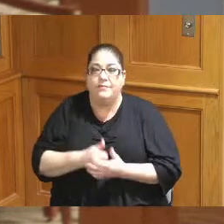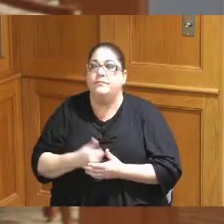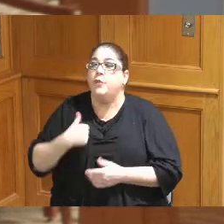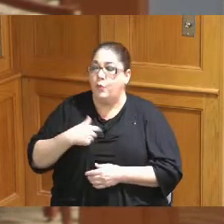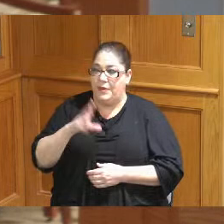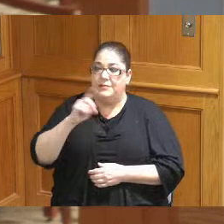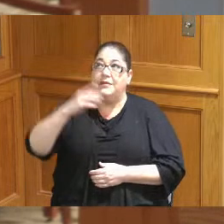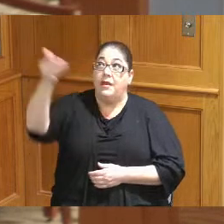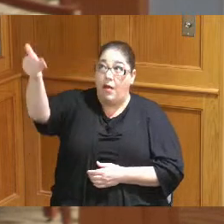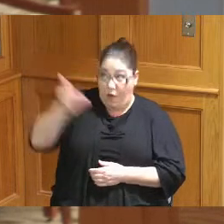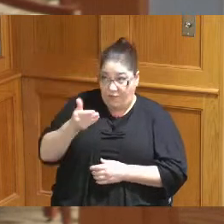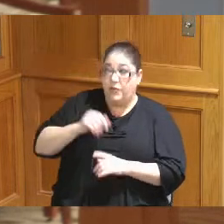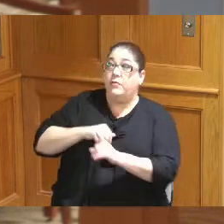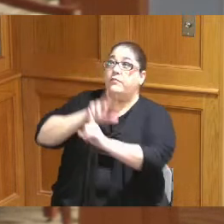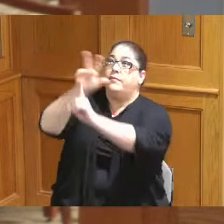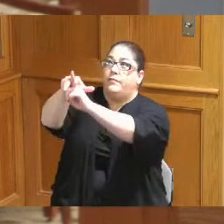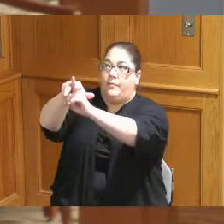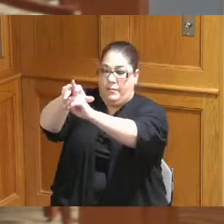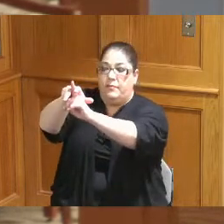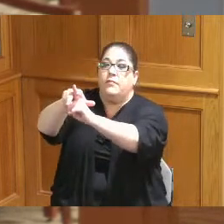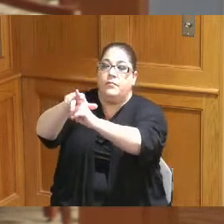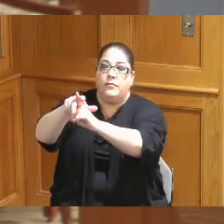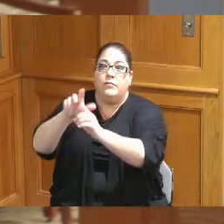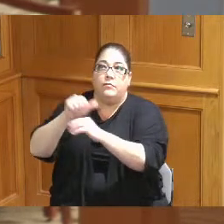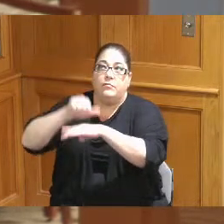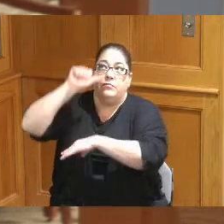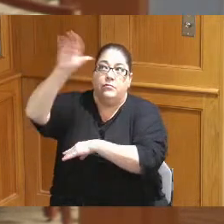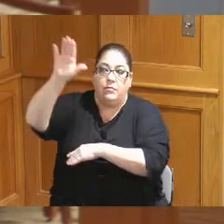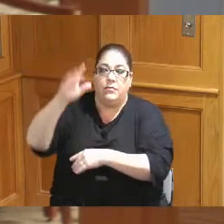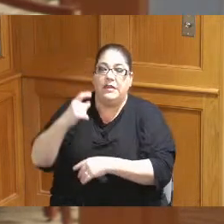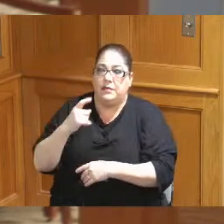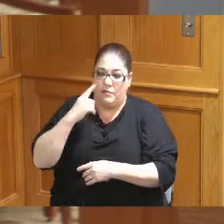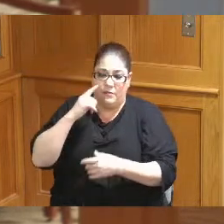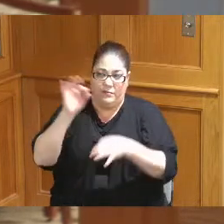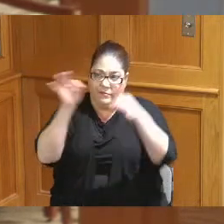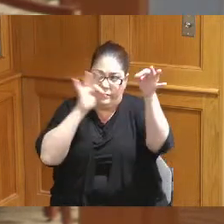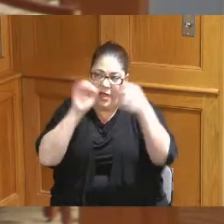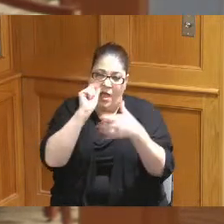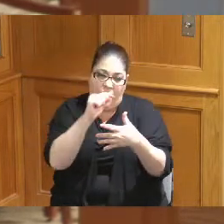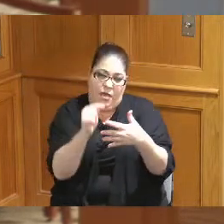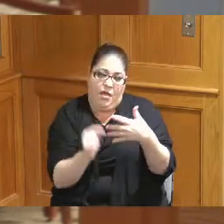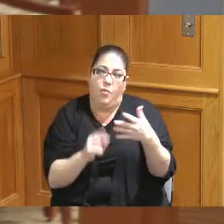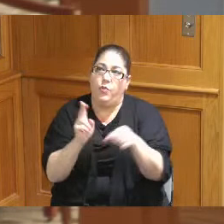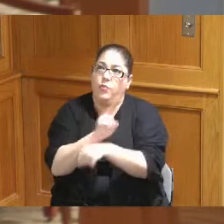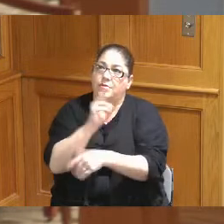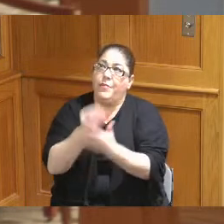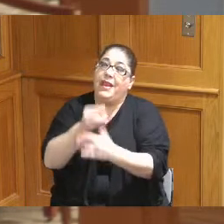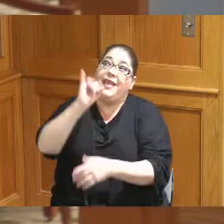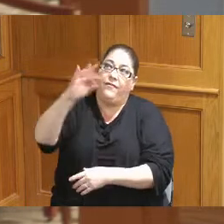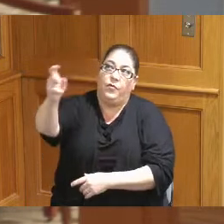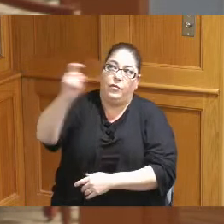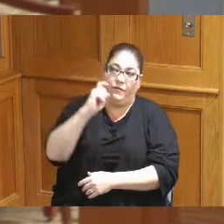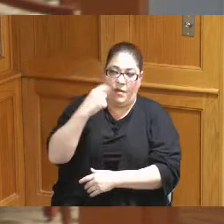after we were invited saying how we would use the money if it was provided to us and then we